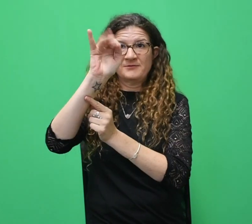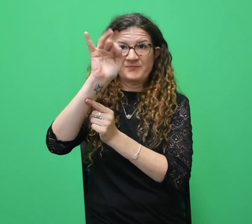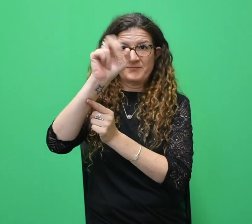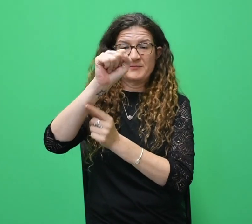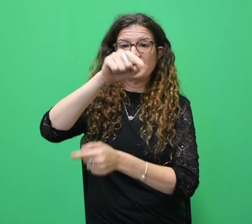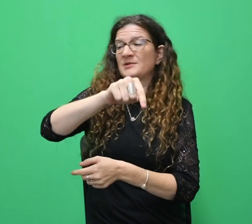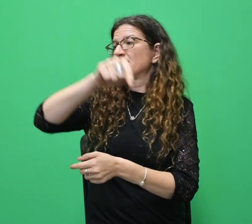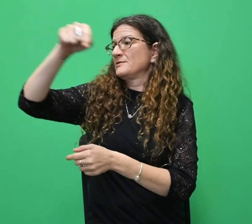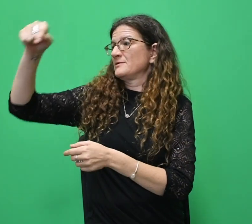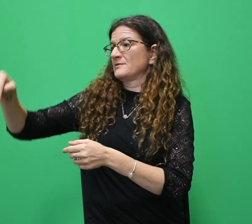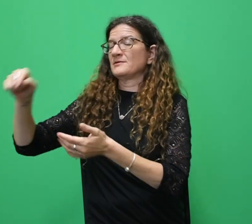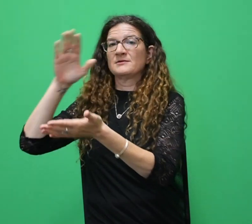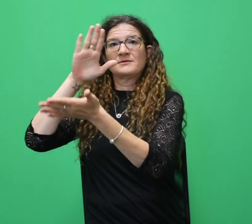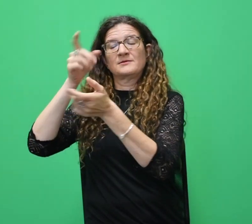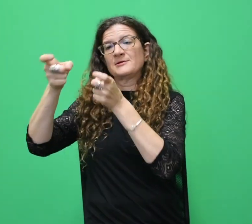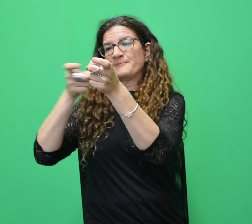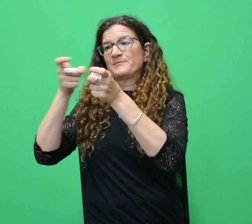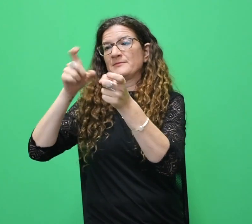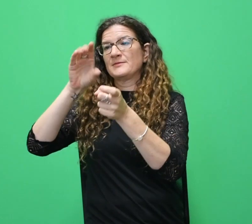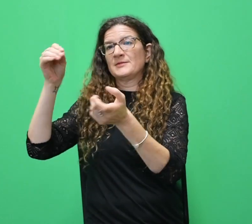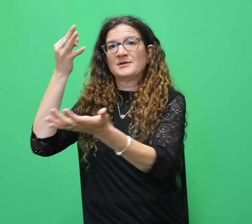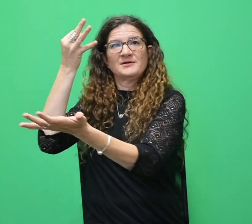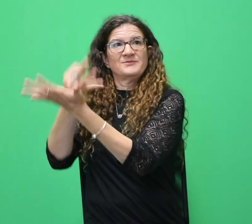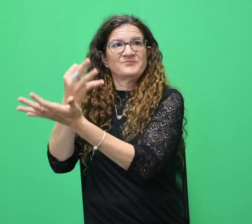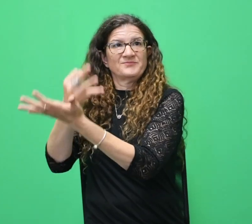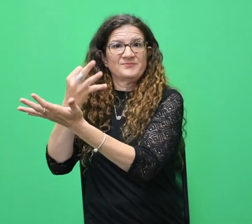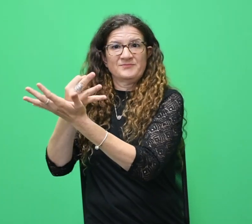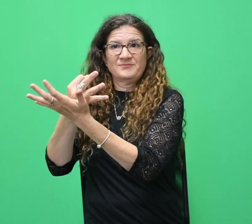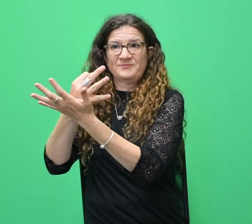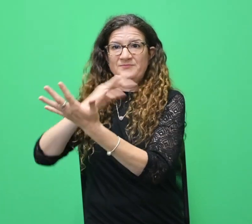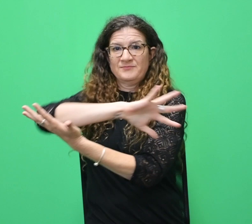Administration & Finance.